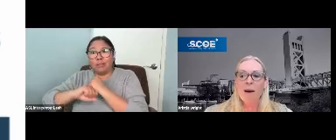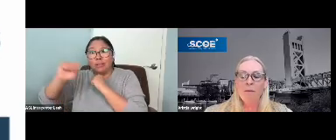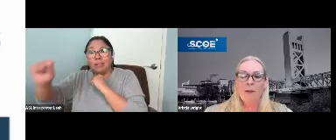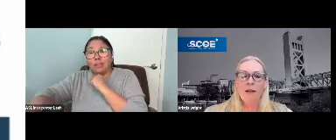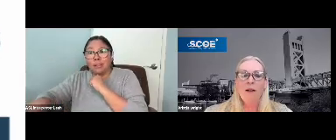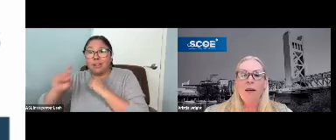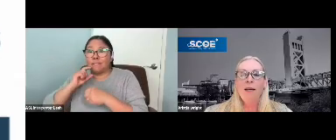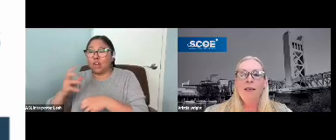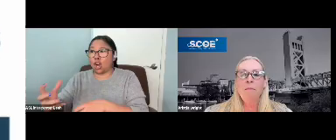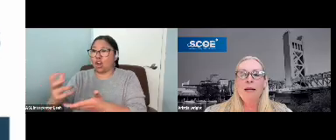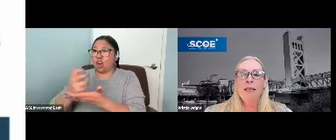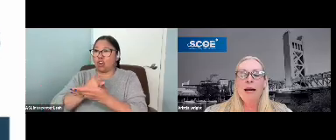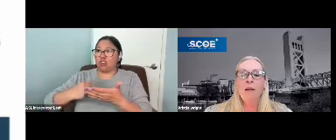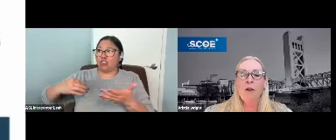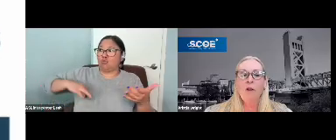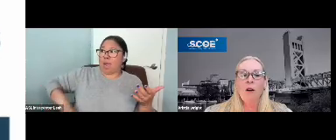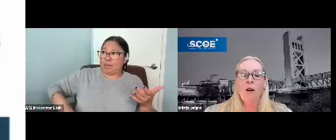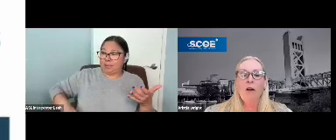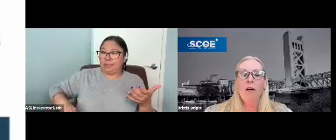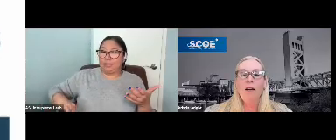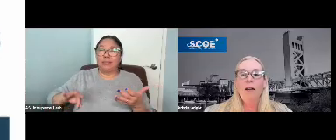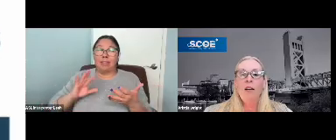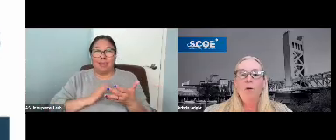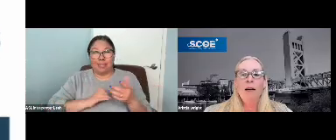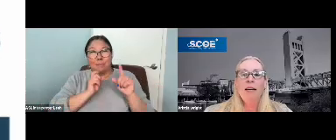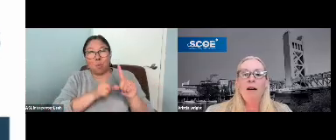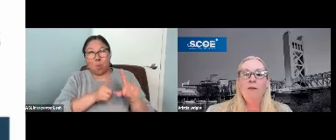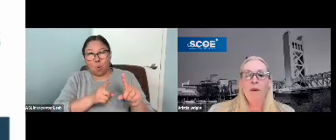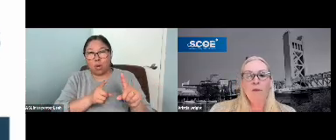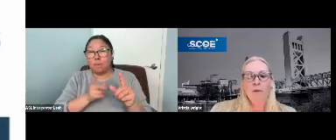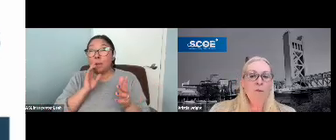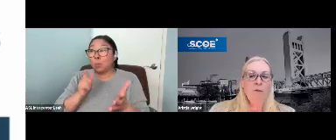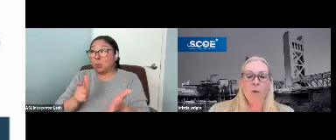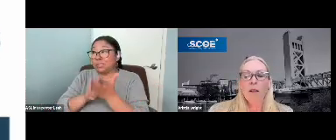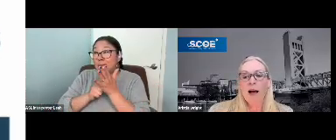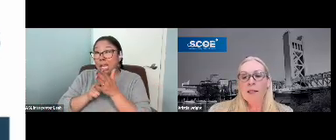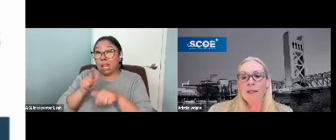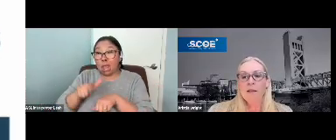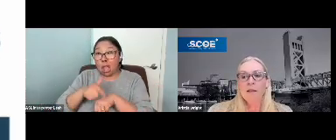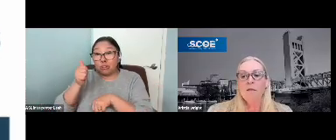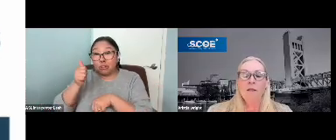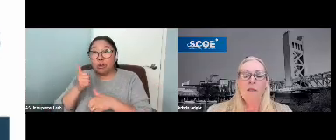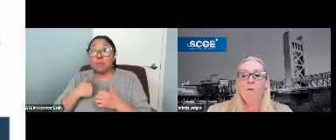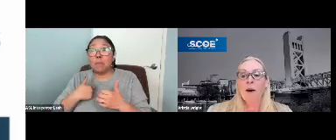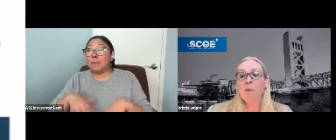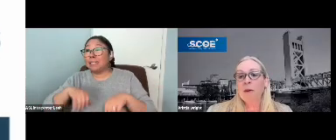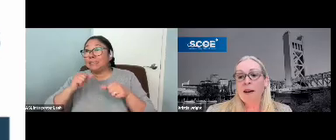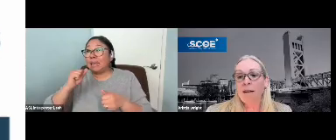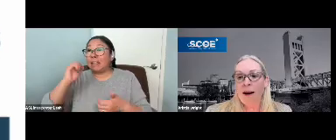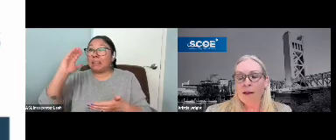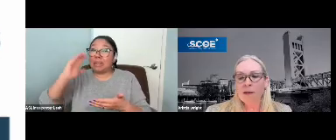more time is it may take a little longer. You may take a a some fewer classes, someone may repeat a